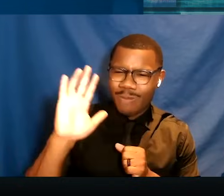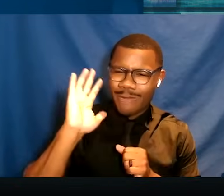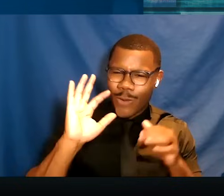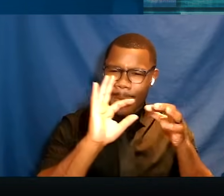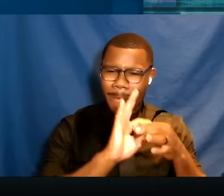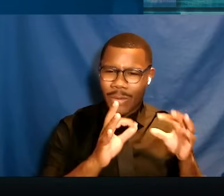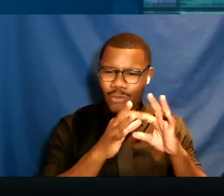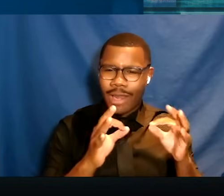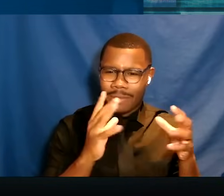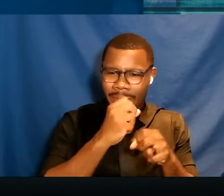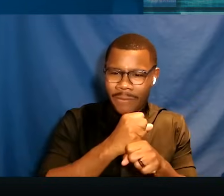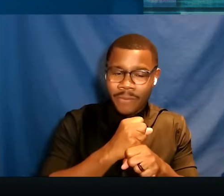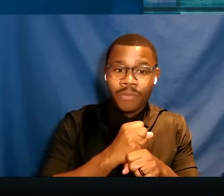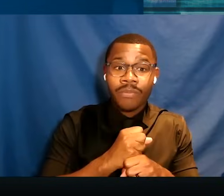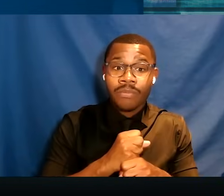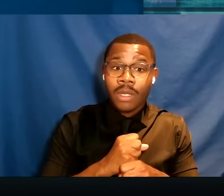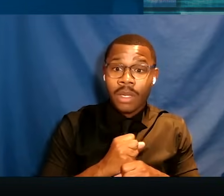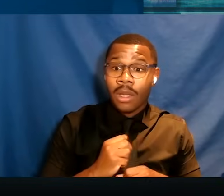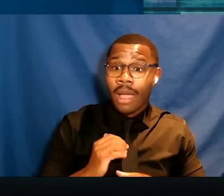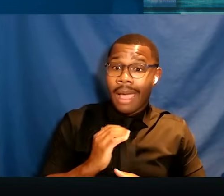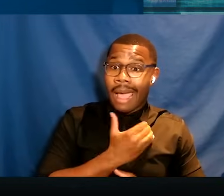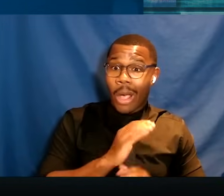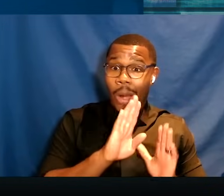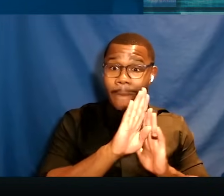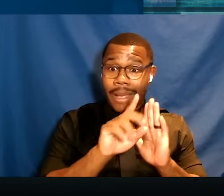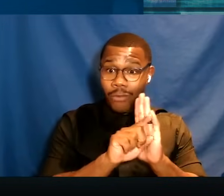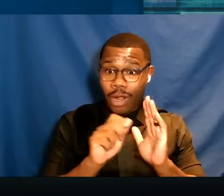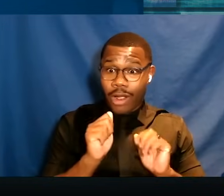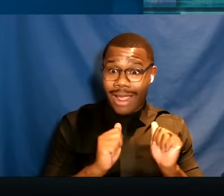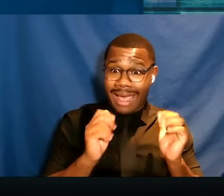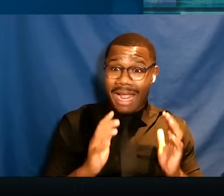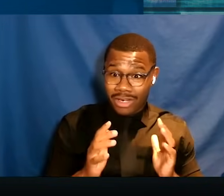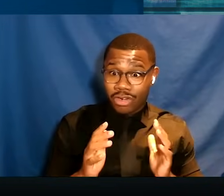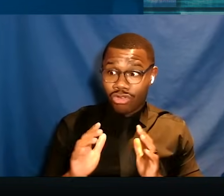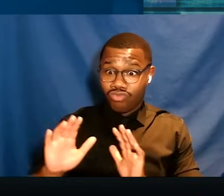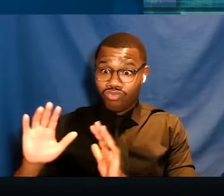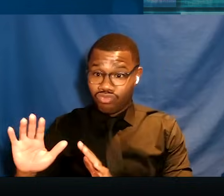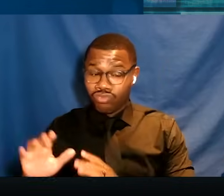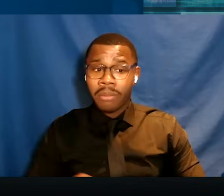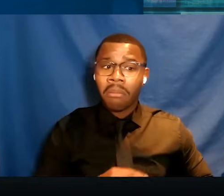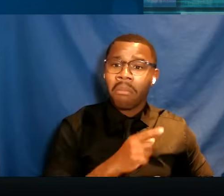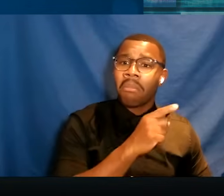in ensuring that our background actors had the same rights as principles in that section.